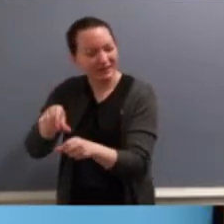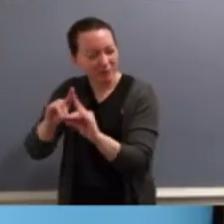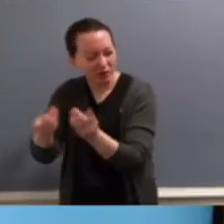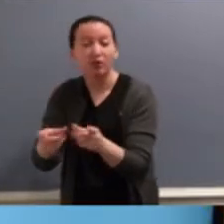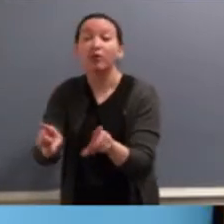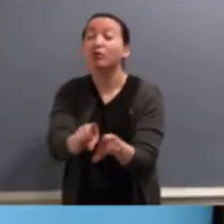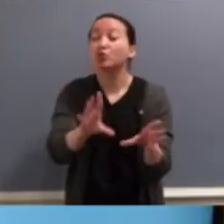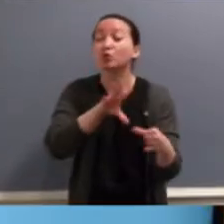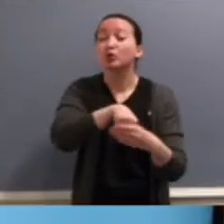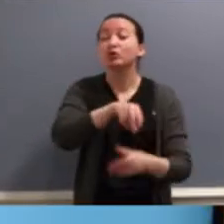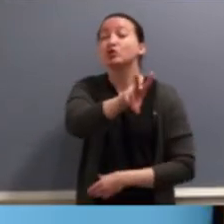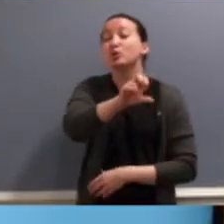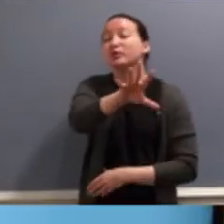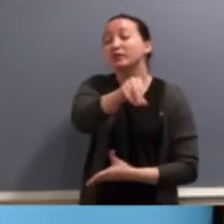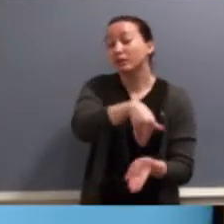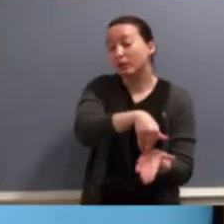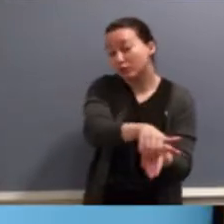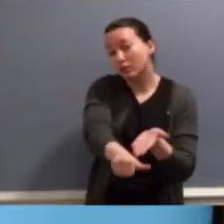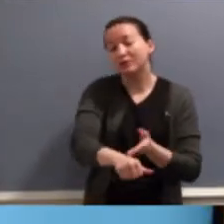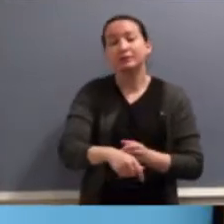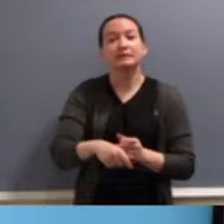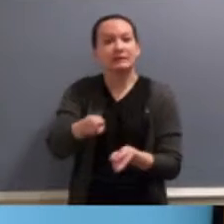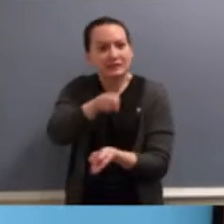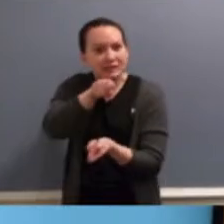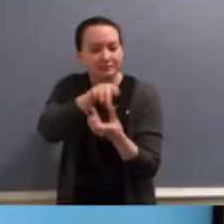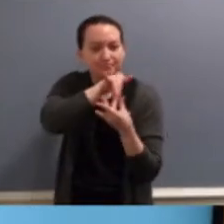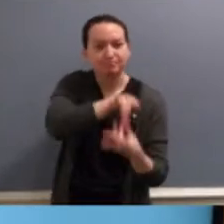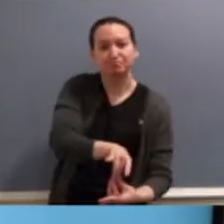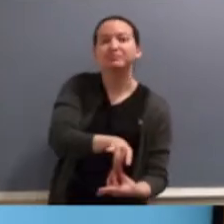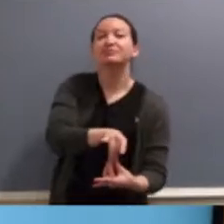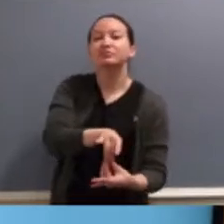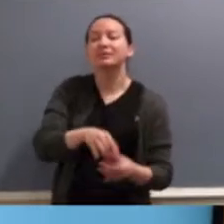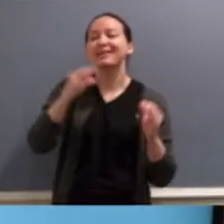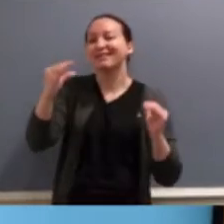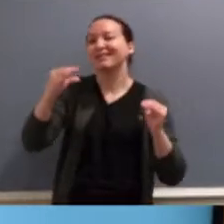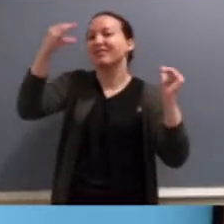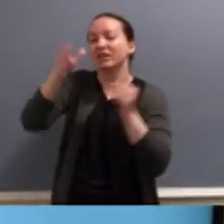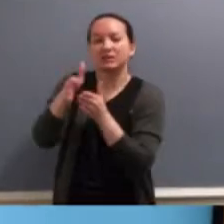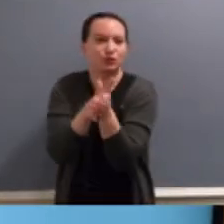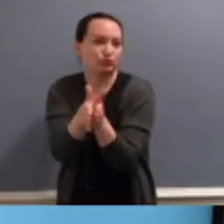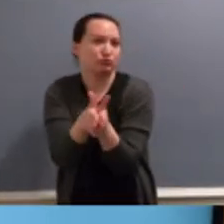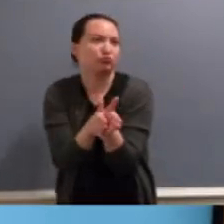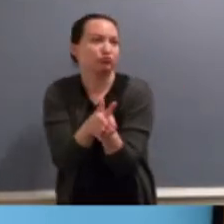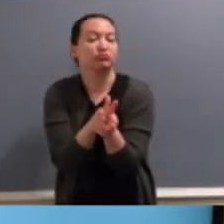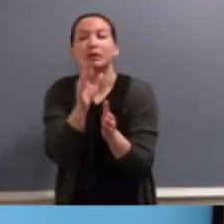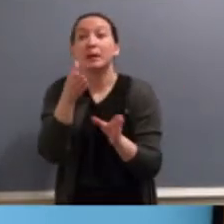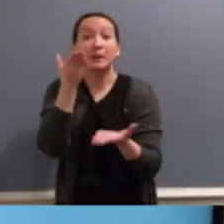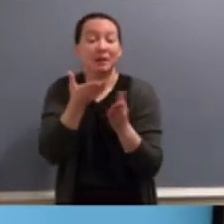includes a 250 000 earmark within the budget for advanced initiatives that may come before